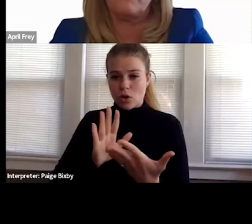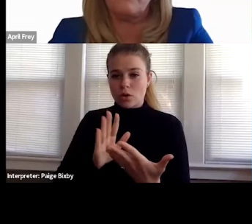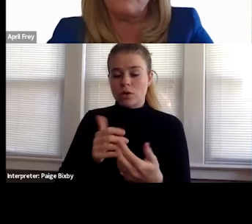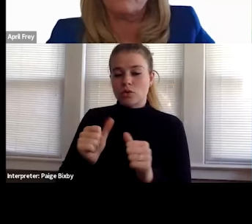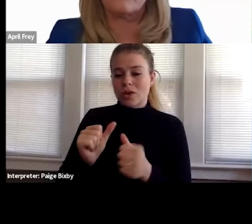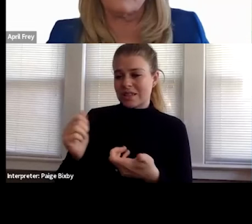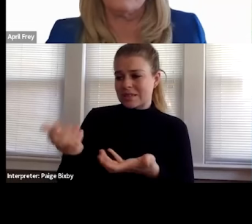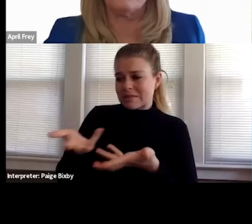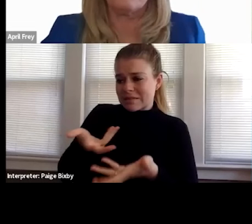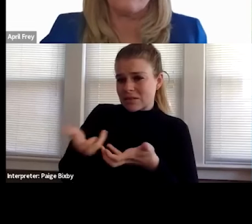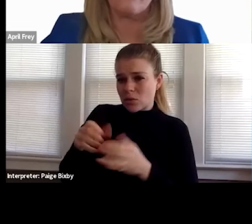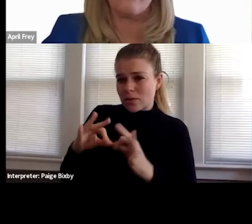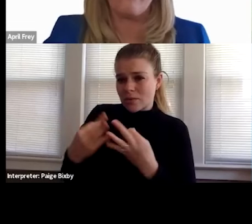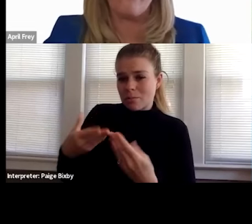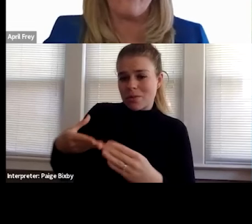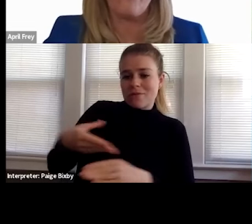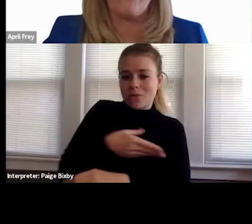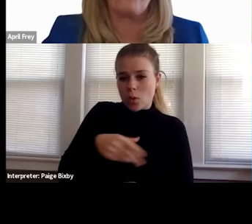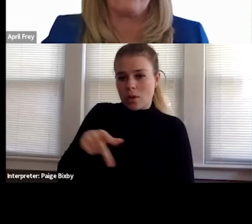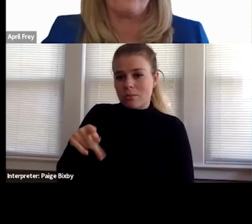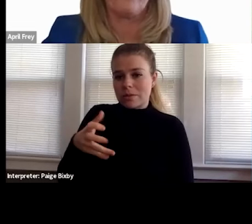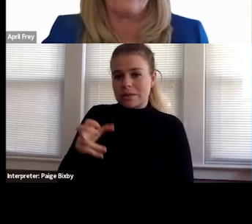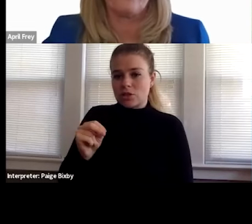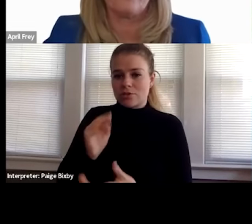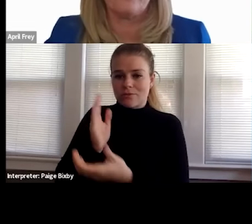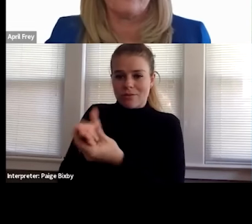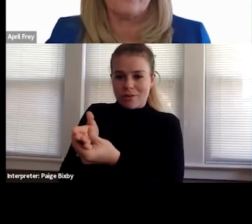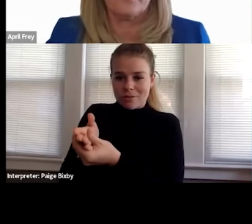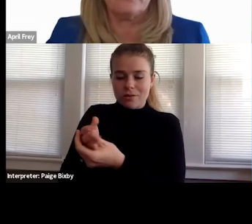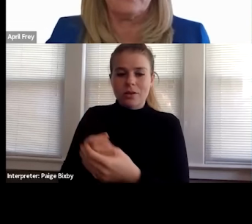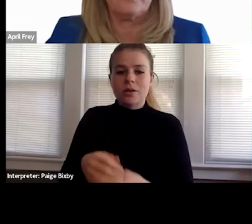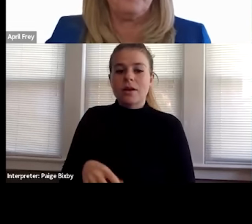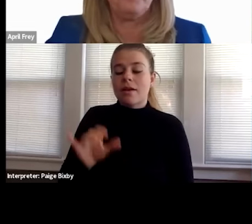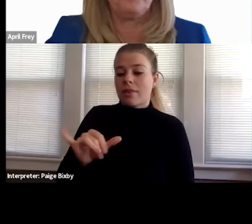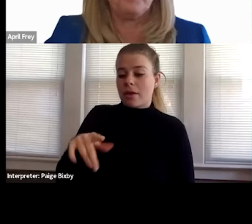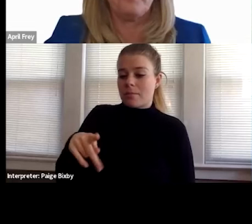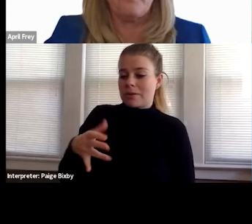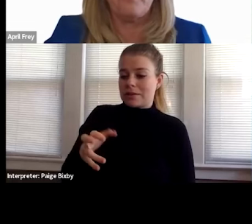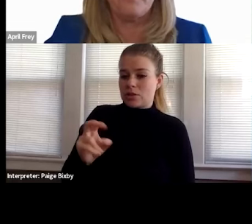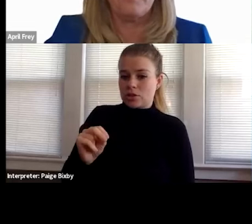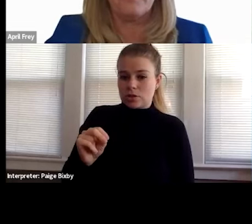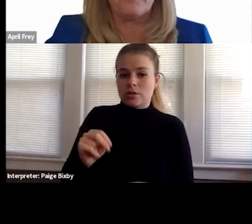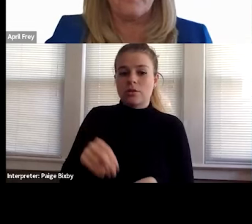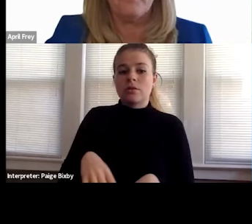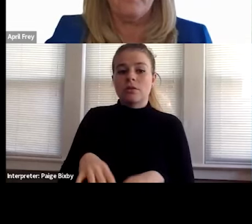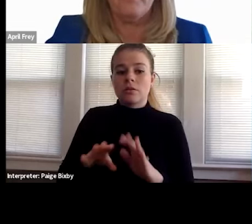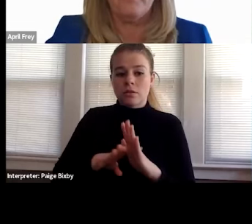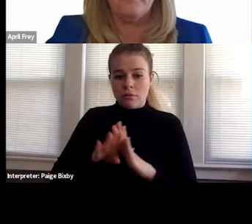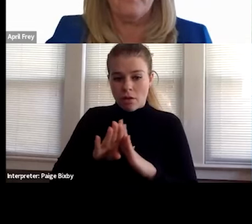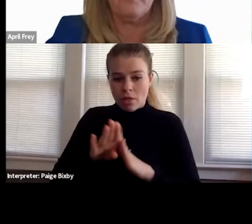to the petition getting filed. The petition is developed and held in abeyance, participation is voluntary